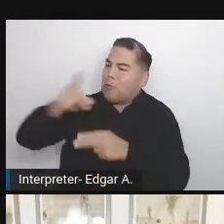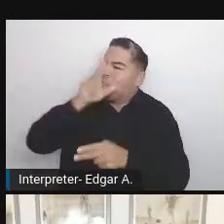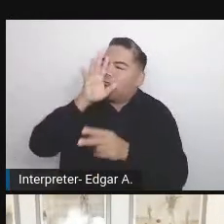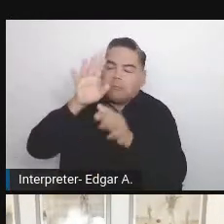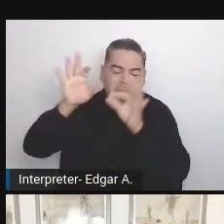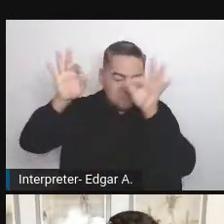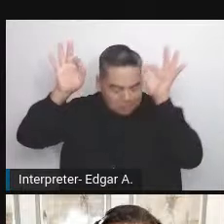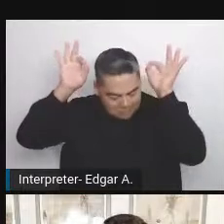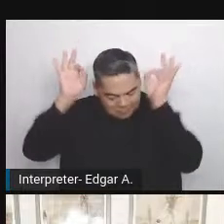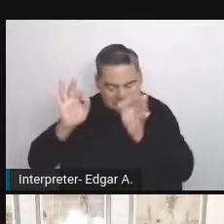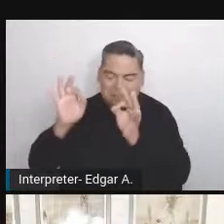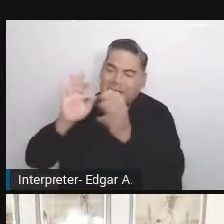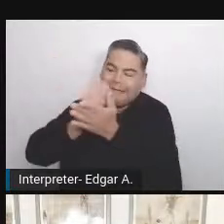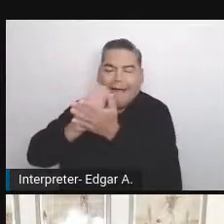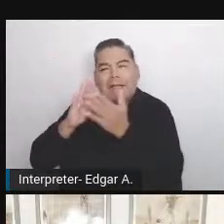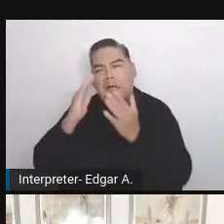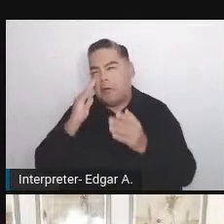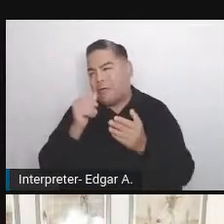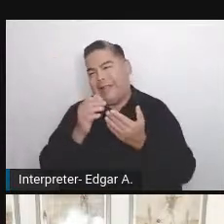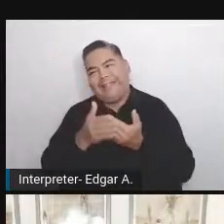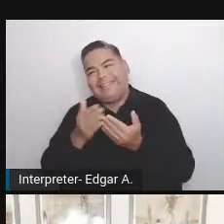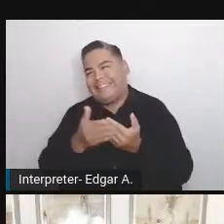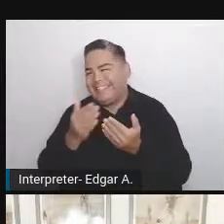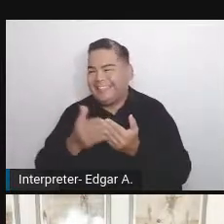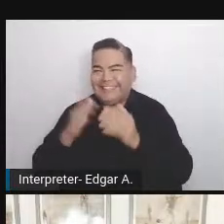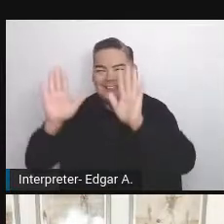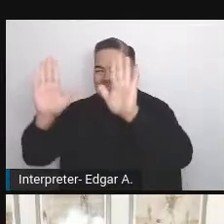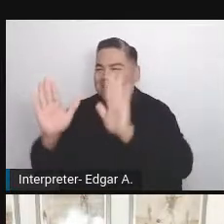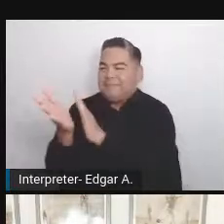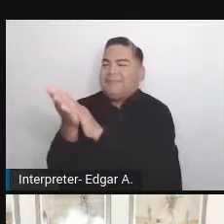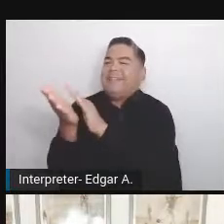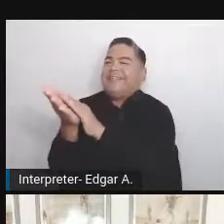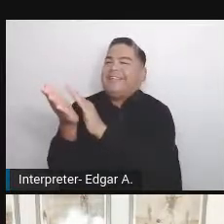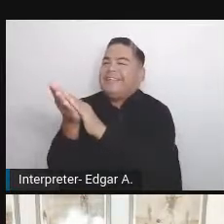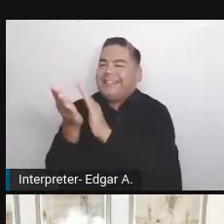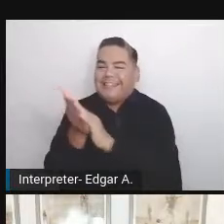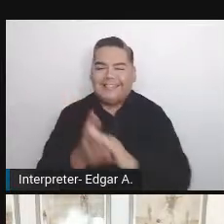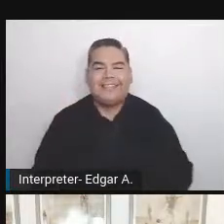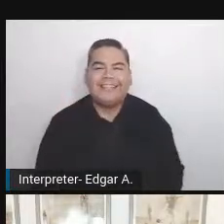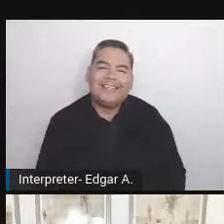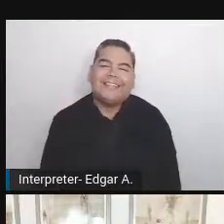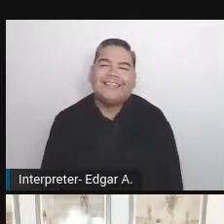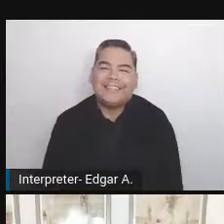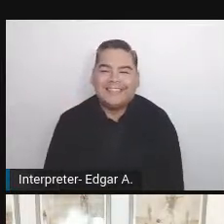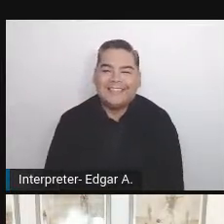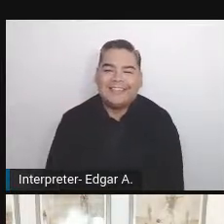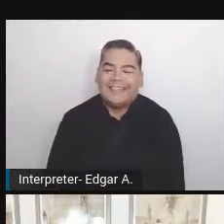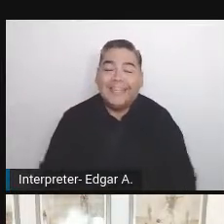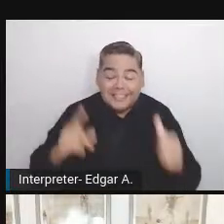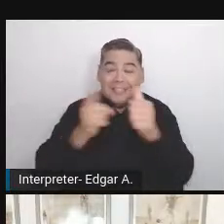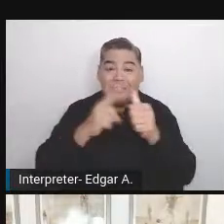stream Maciek Palmowski: Hi Kim. A big thank you for pronouncing my